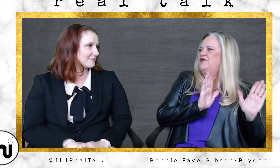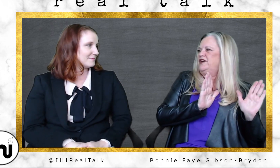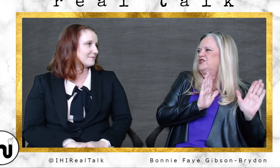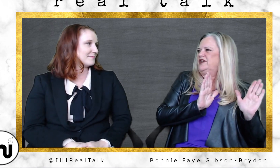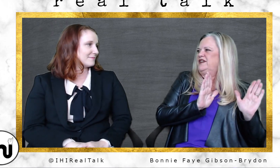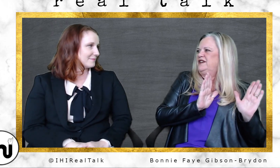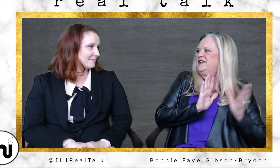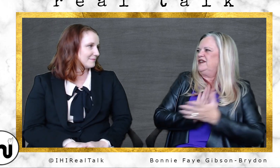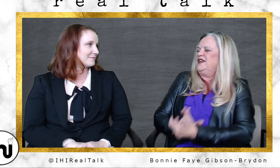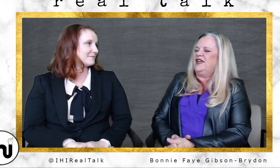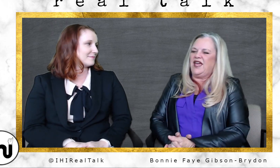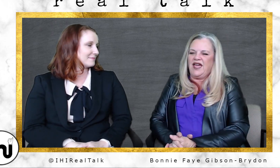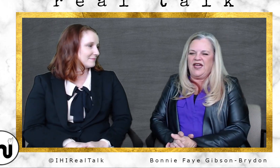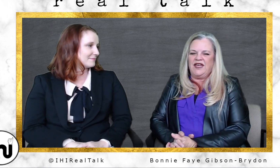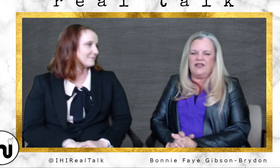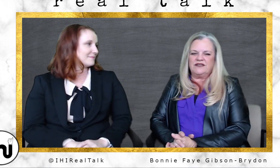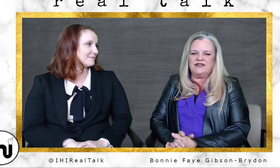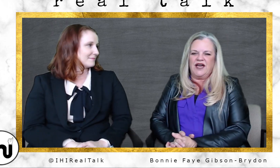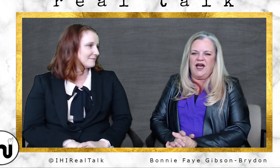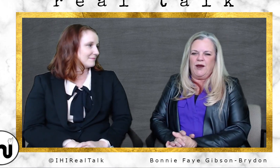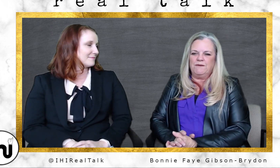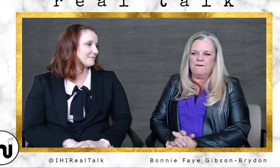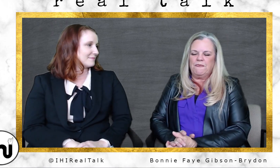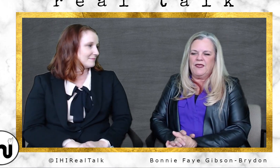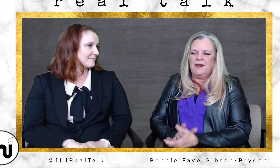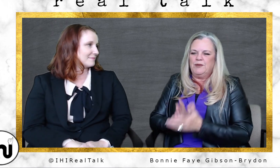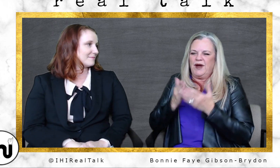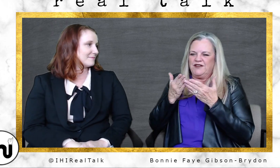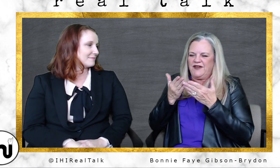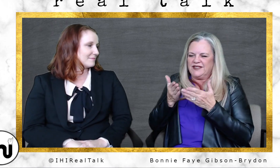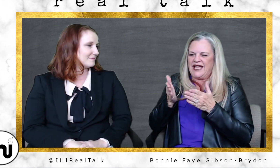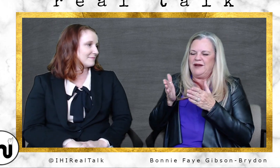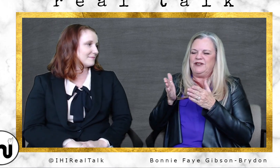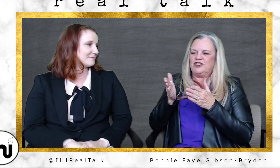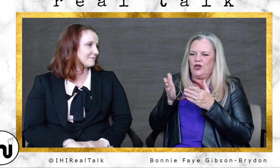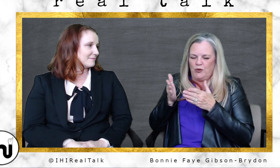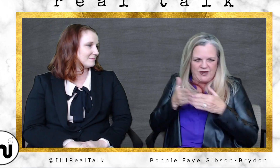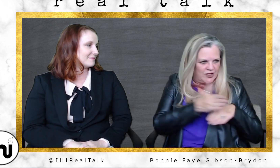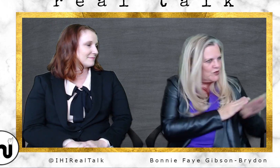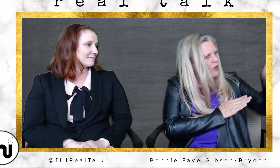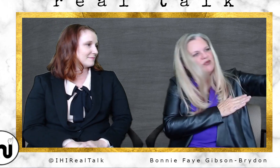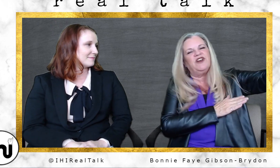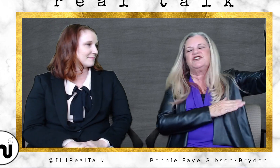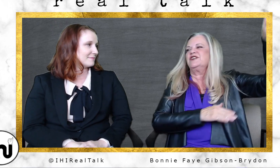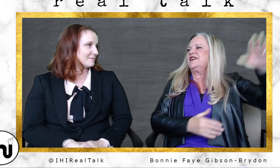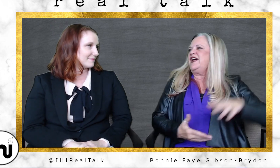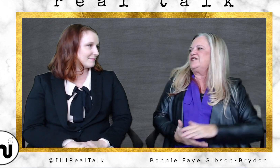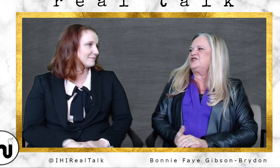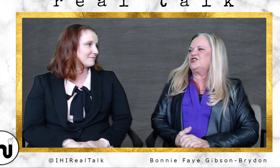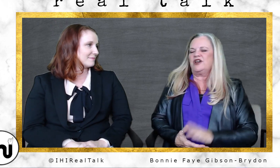And Bonnie Faye has kind of been slow because Grow Professionally has just